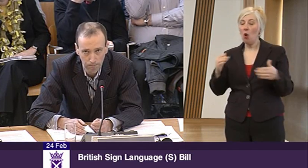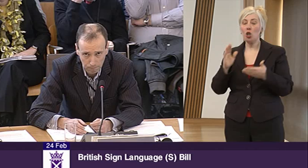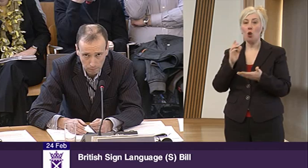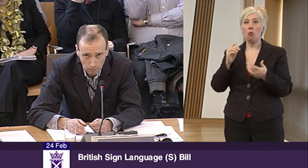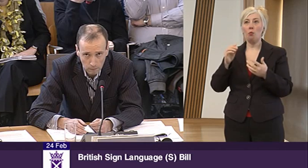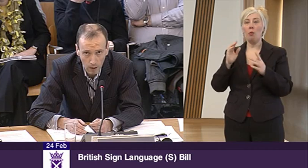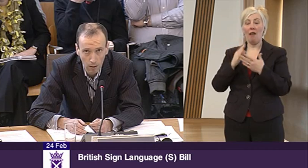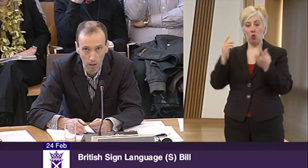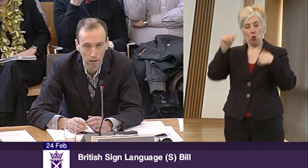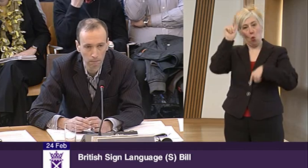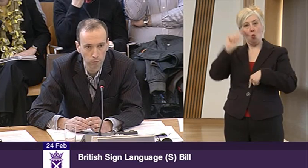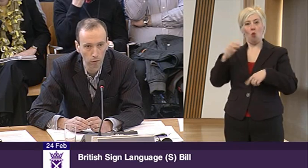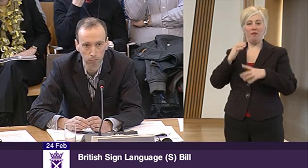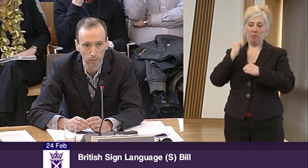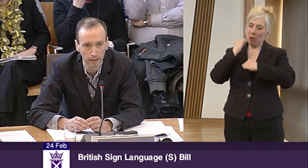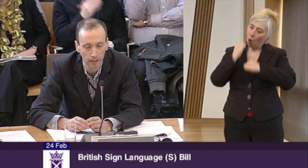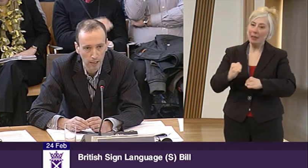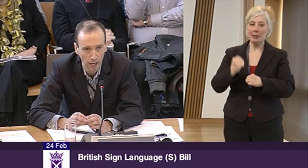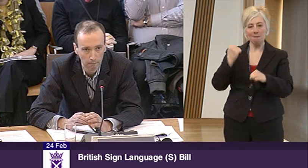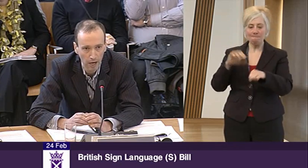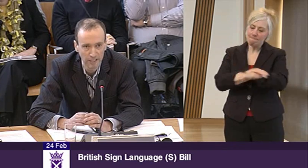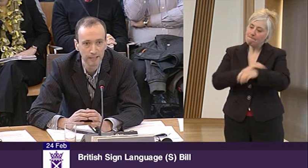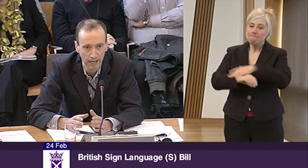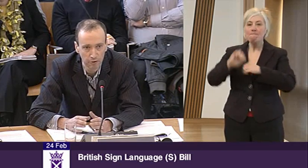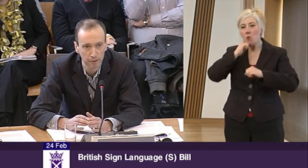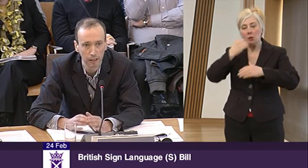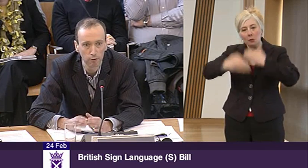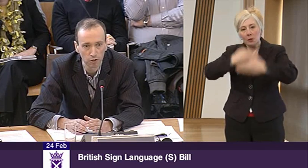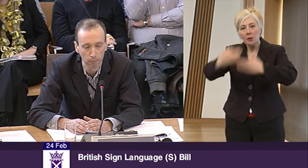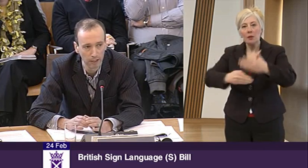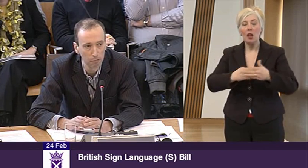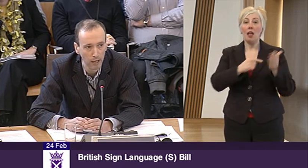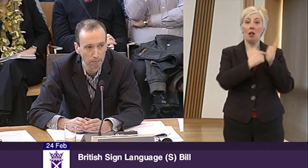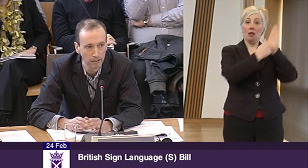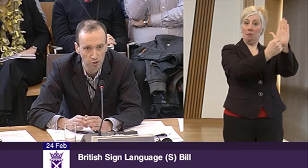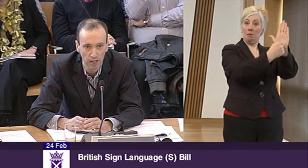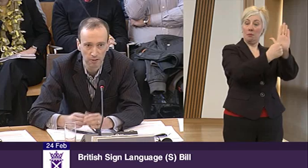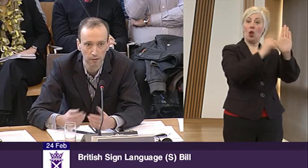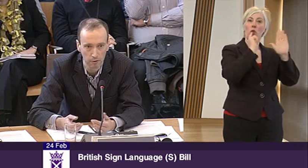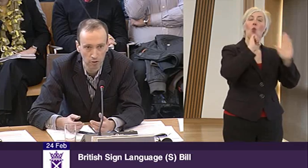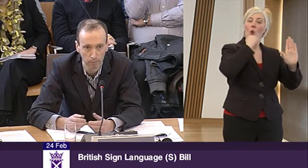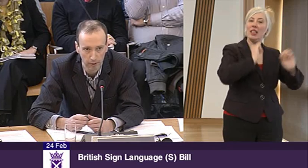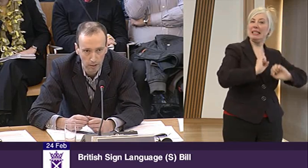would probably suggest an intent to deliver something, whereas a plan might suggest that